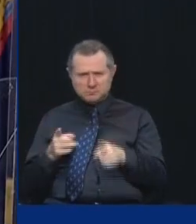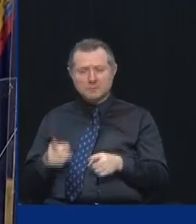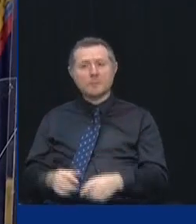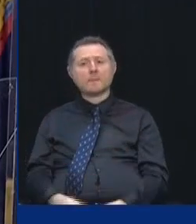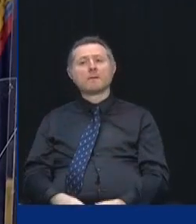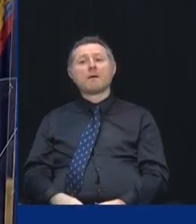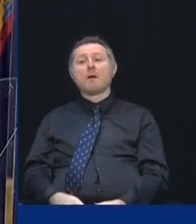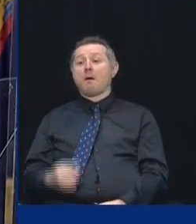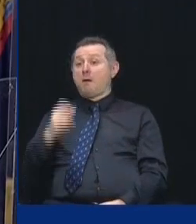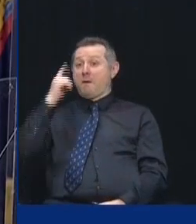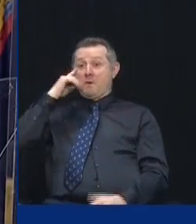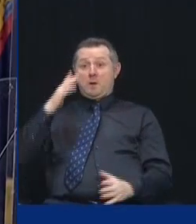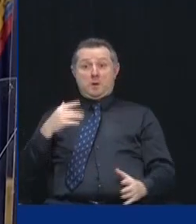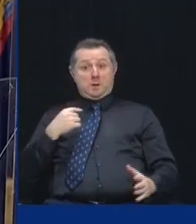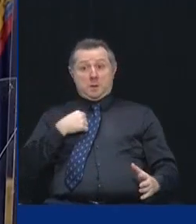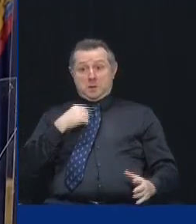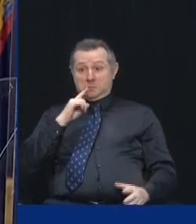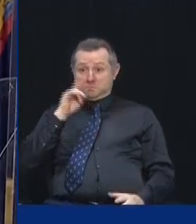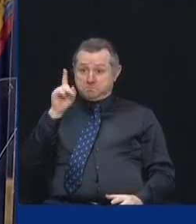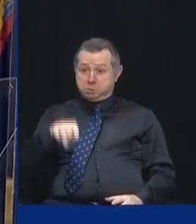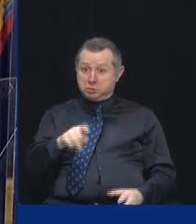AND SEEMS YOU HAD UNDERCUT IT.